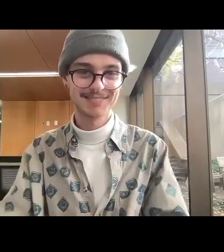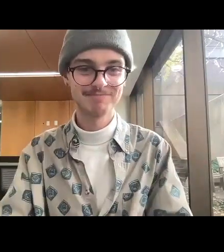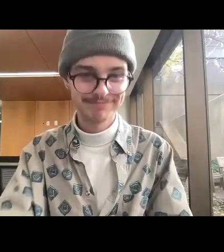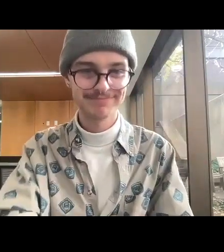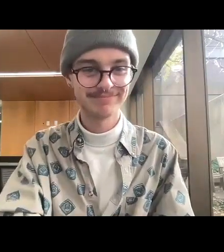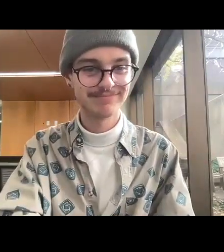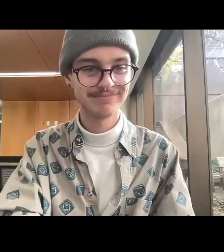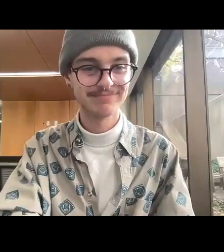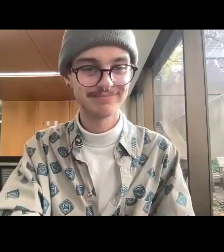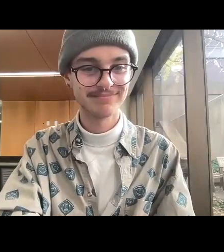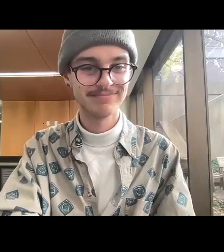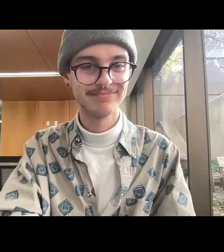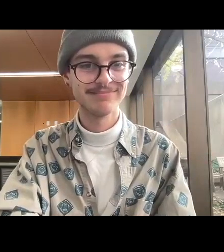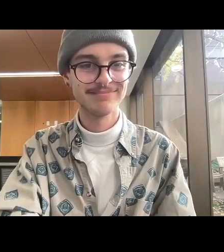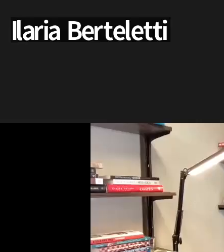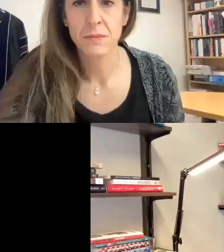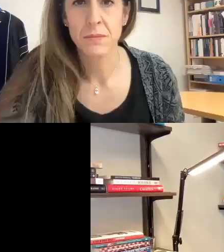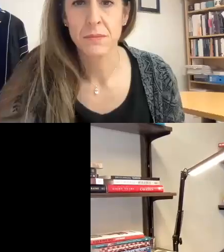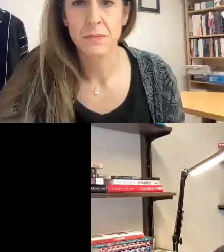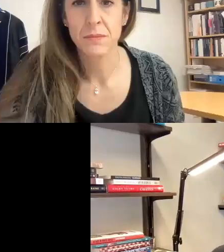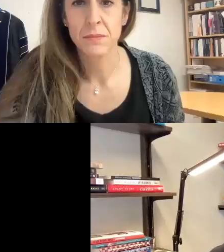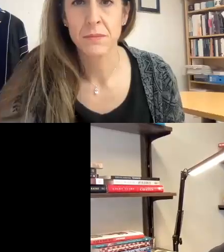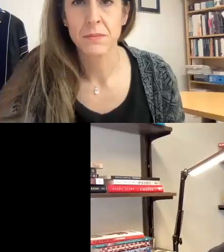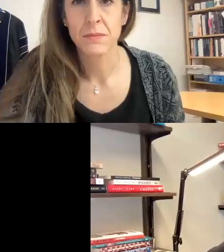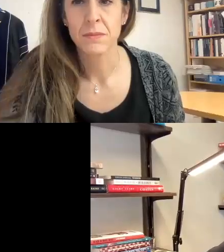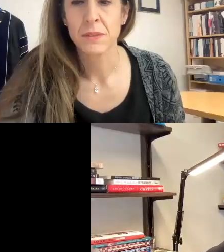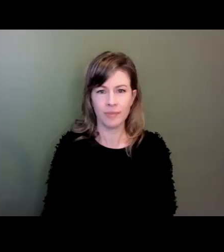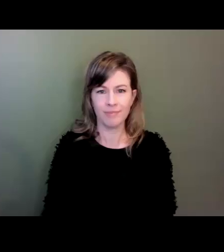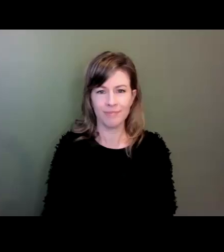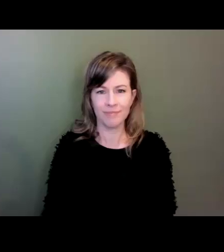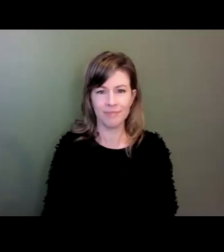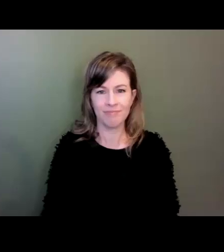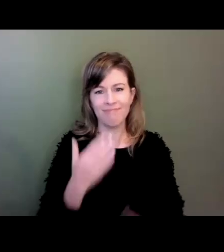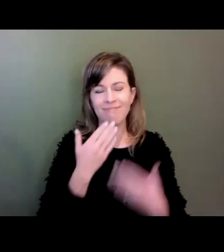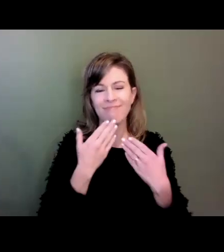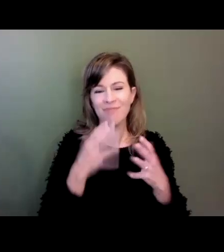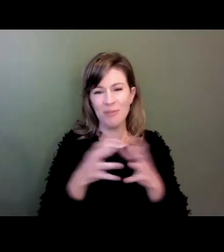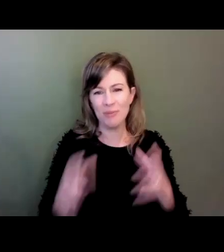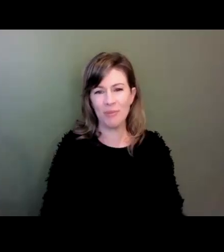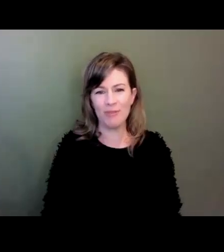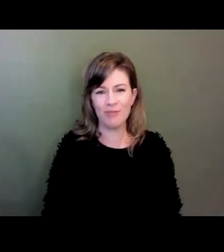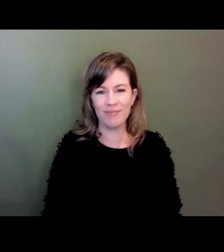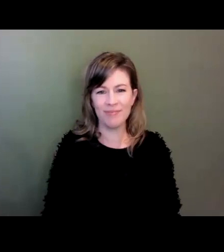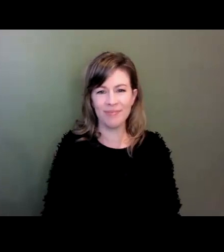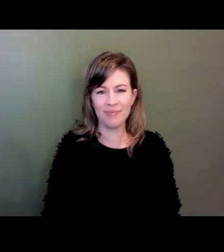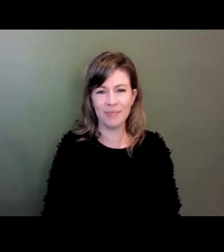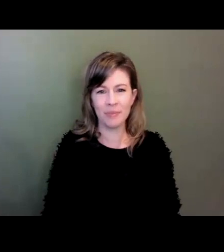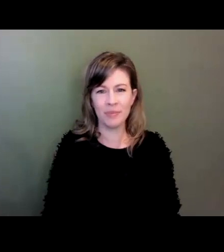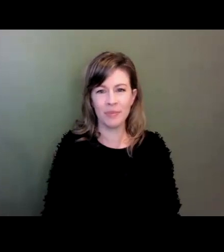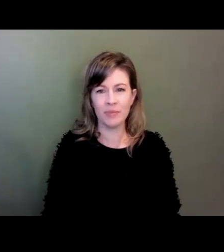Dr. Rollins, the floor is yours. » DR. OLIVER ROLLINS: Thank you, Joseph.